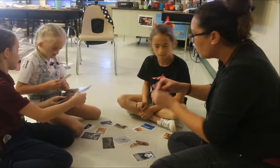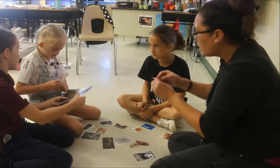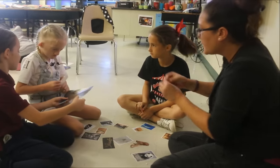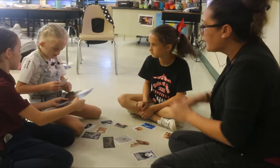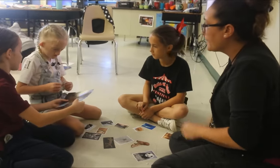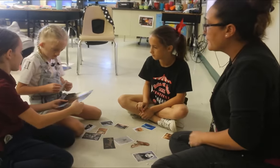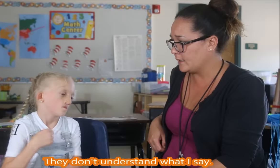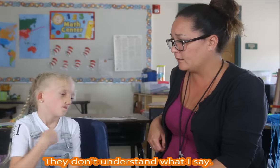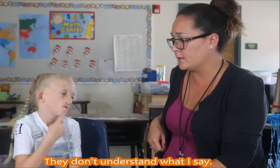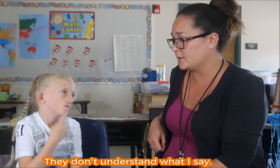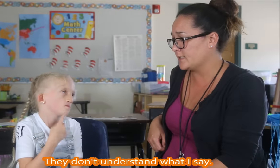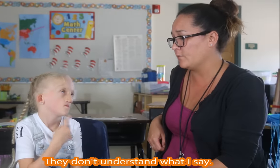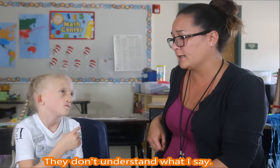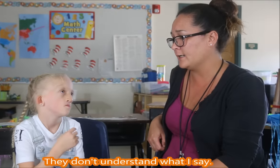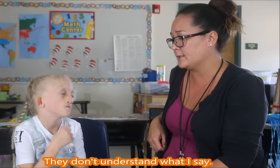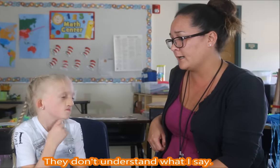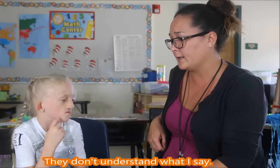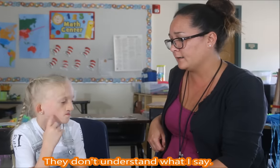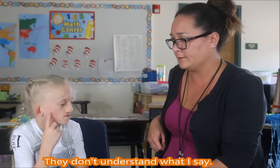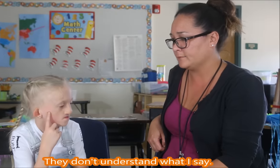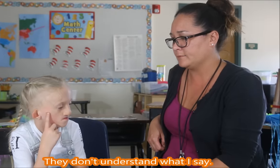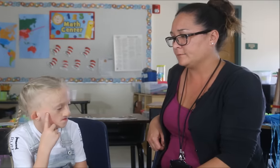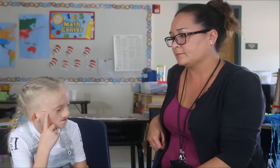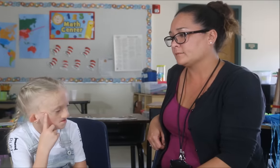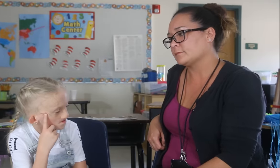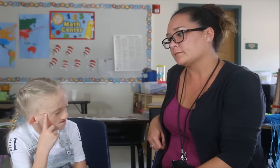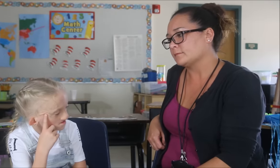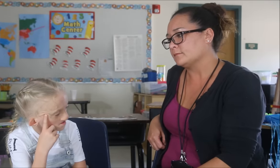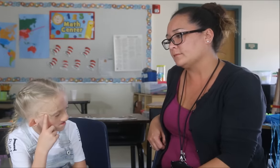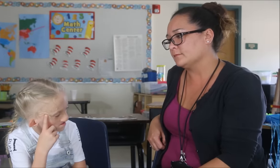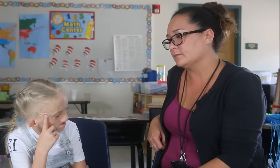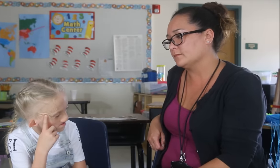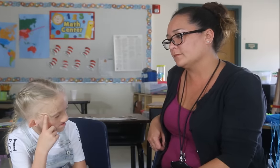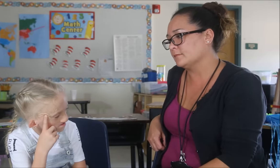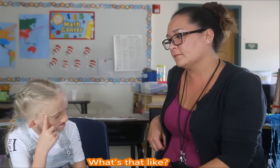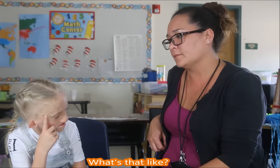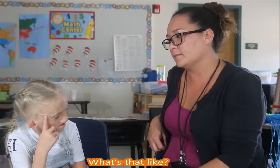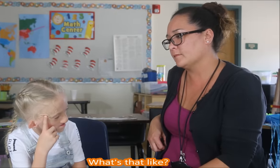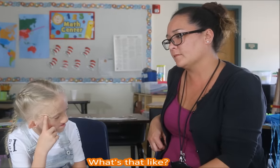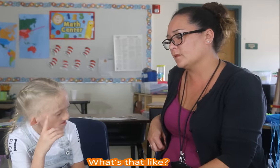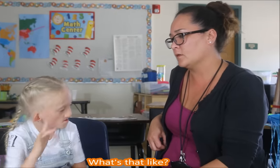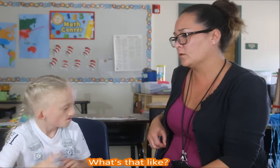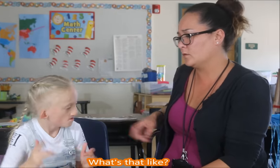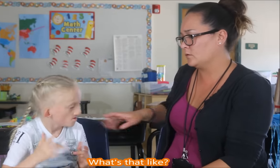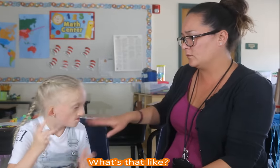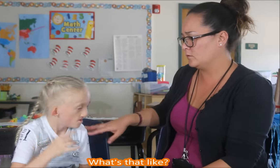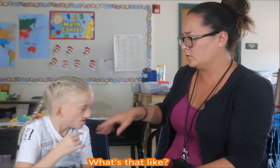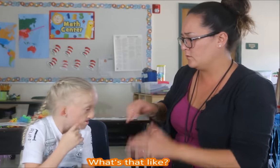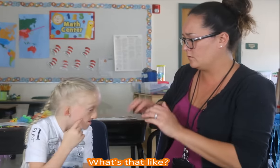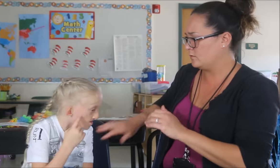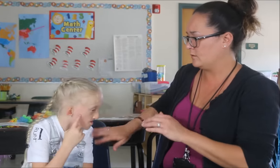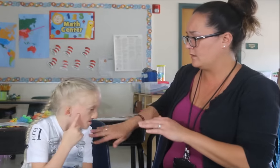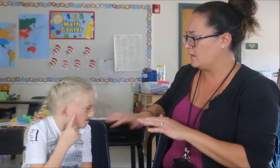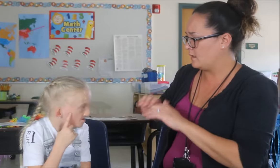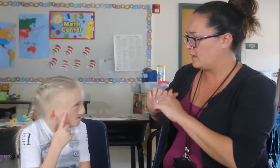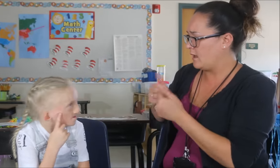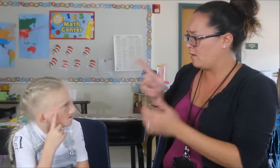they don't understand what I say what's that like